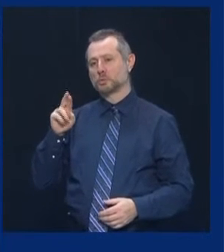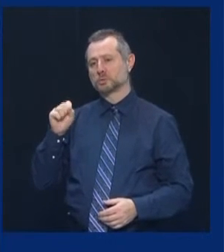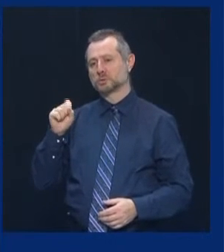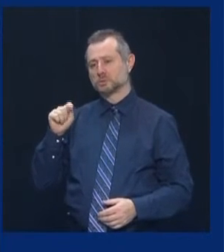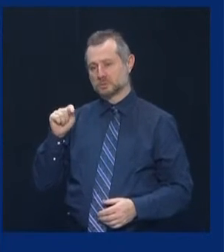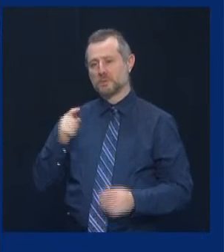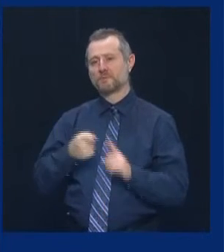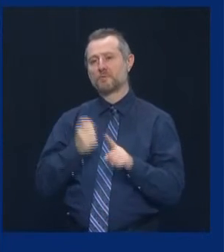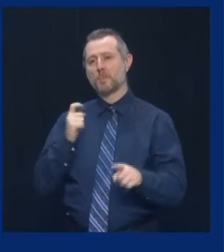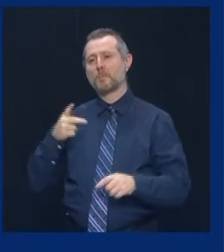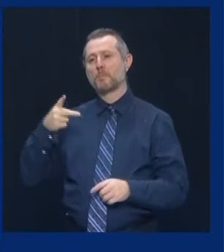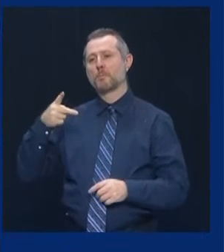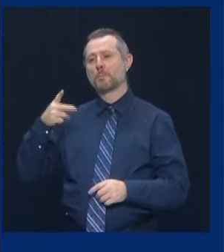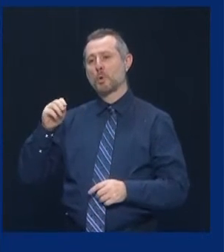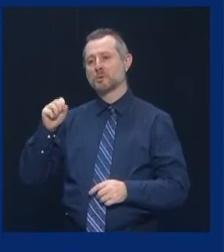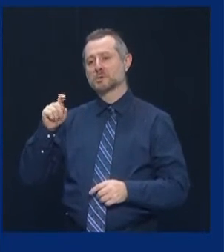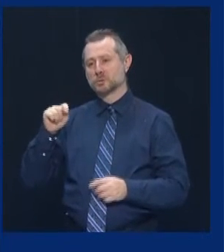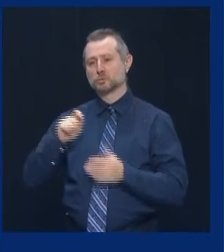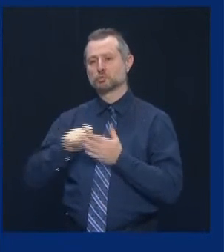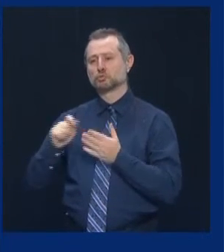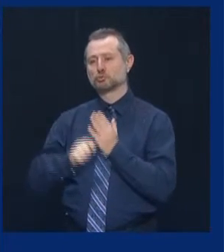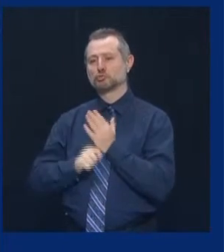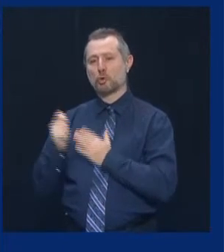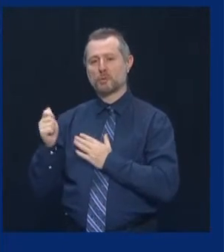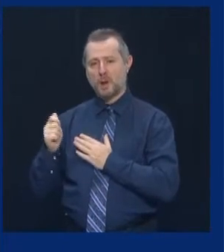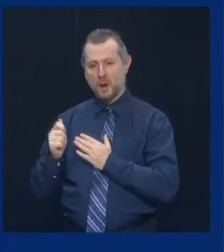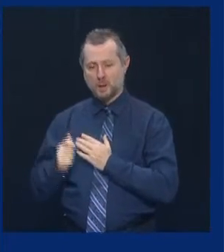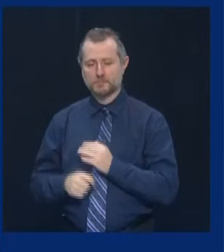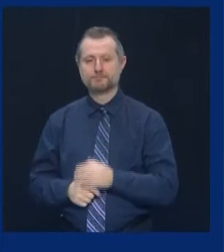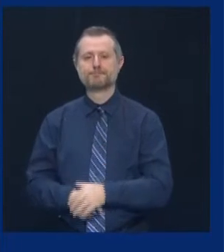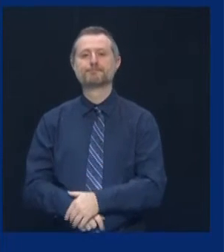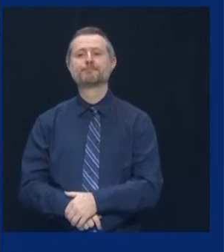NEXT QUESTION. KIM HURST FROM THE POST JOURNAL.